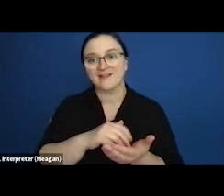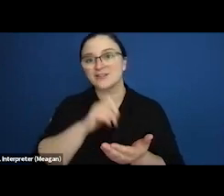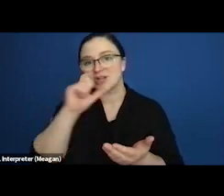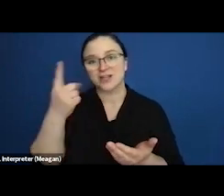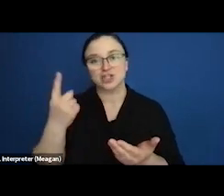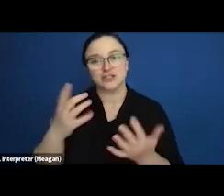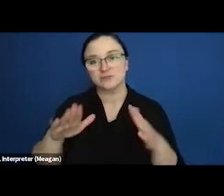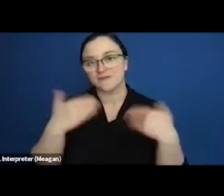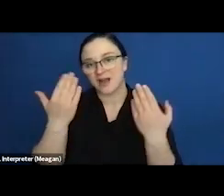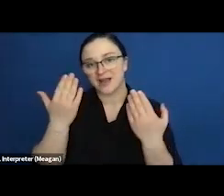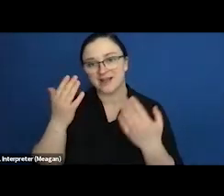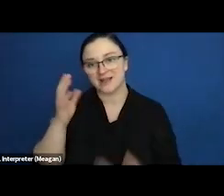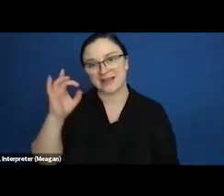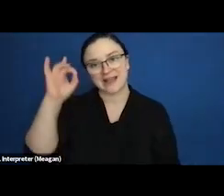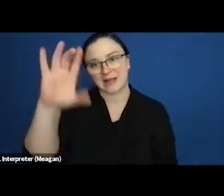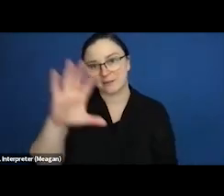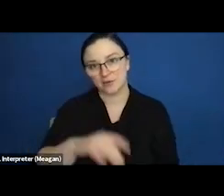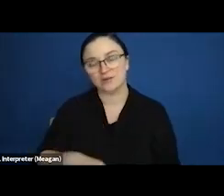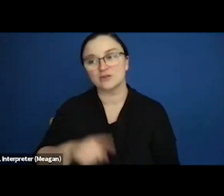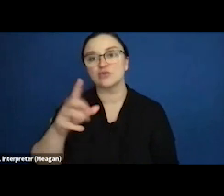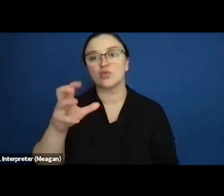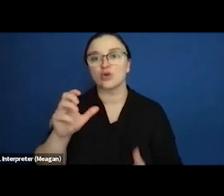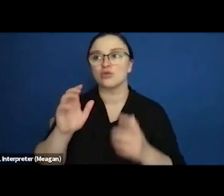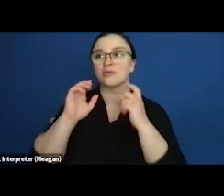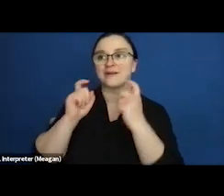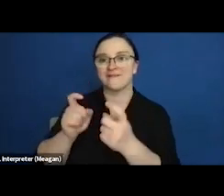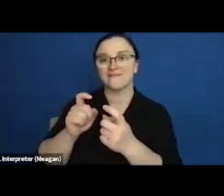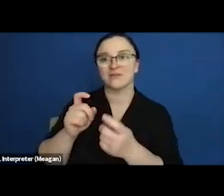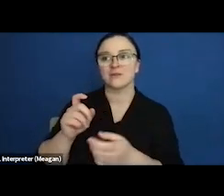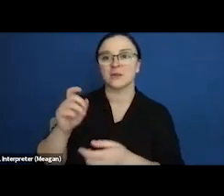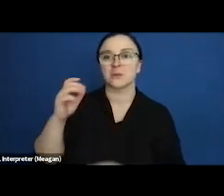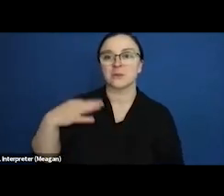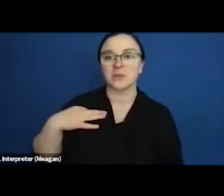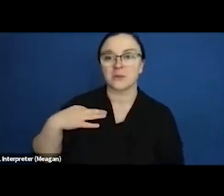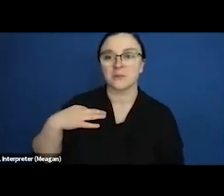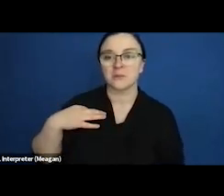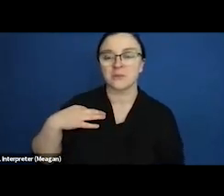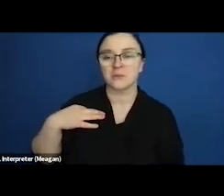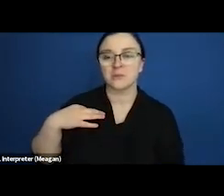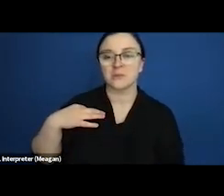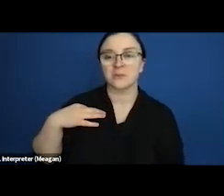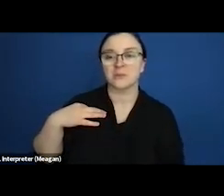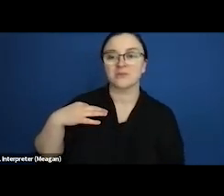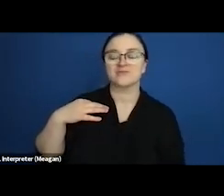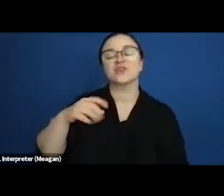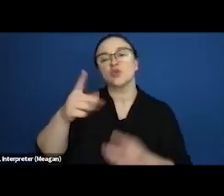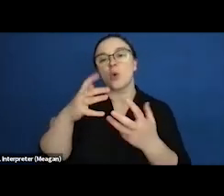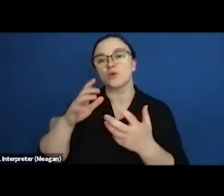that they are provided those privileges and they are provided the acknowledgement that they help.